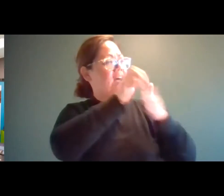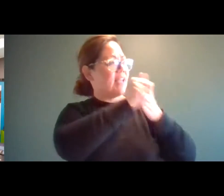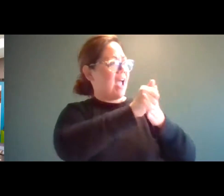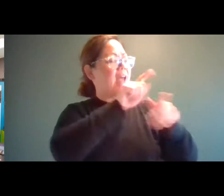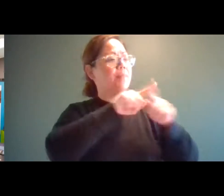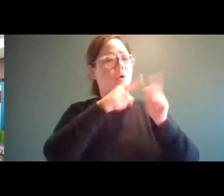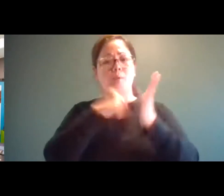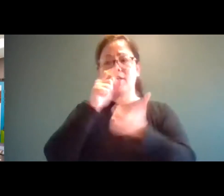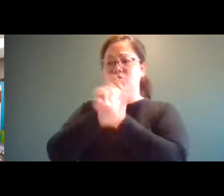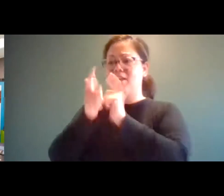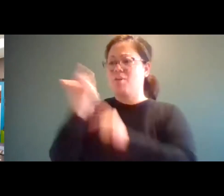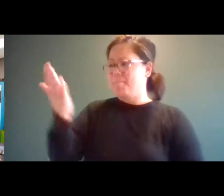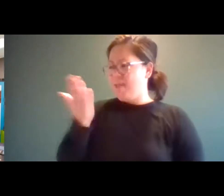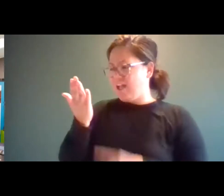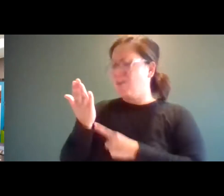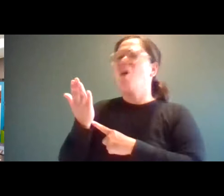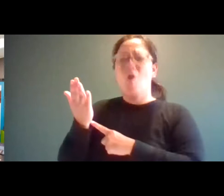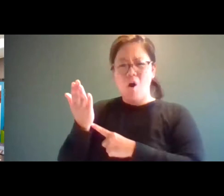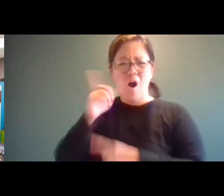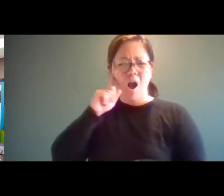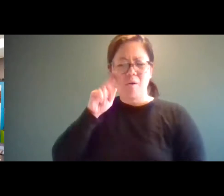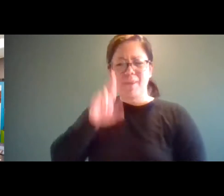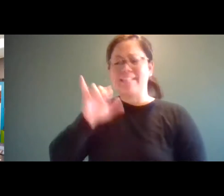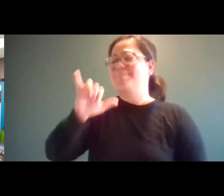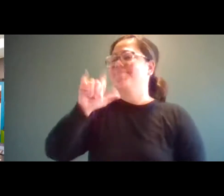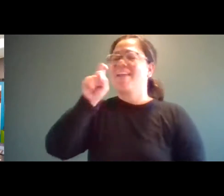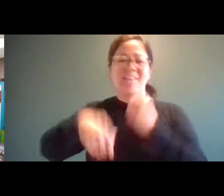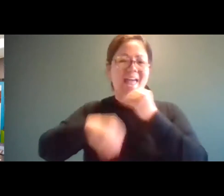I realized there were some additional things that really should be added in there,